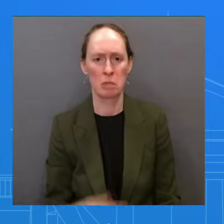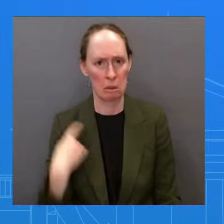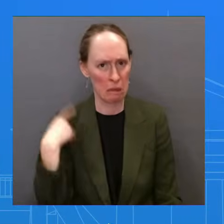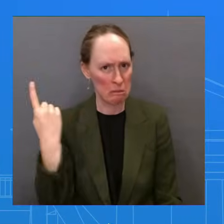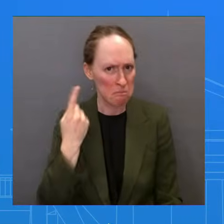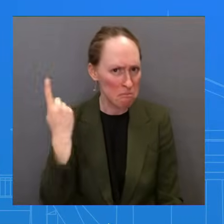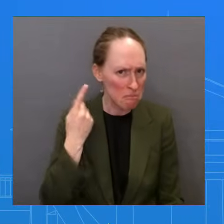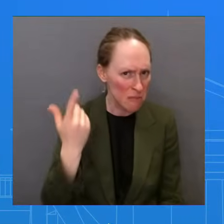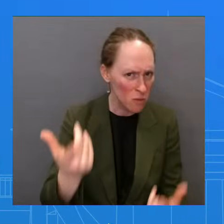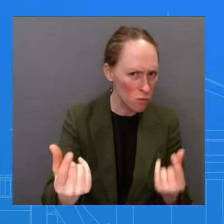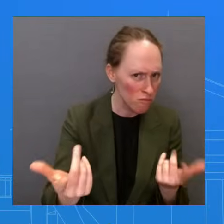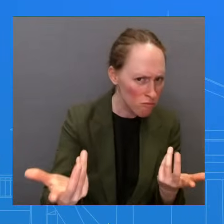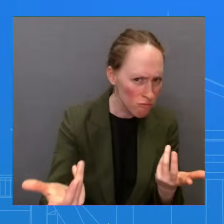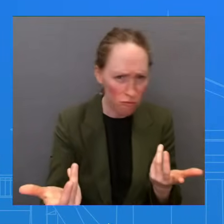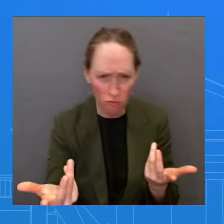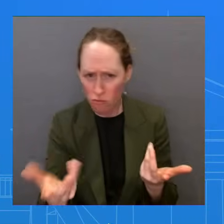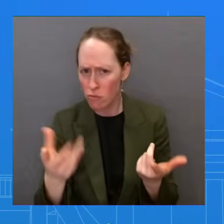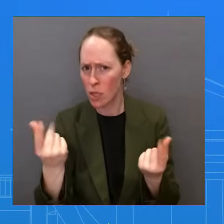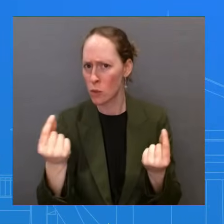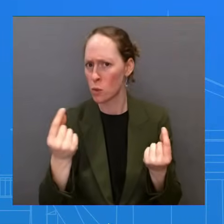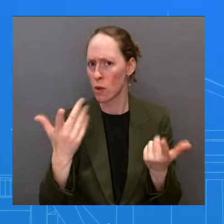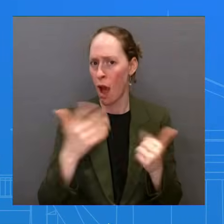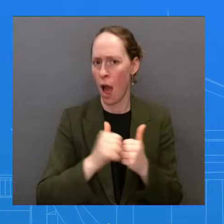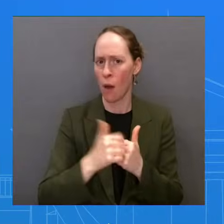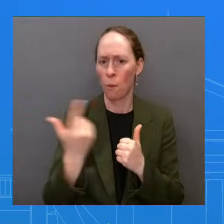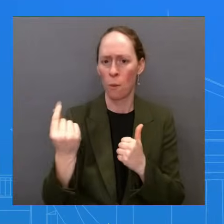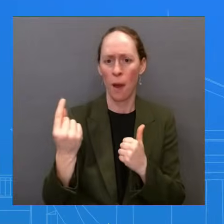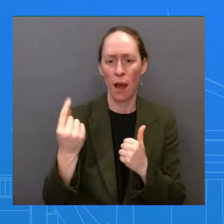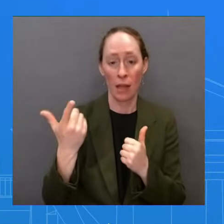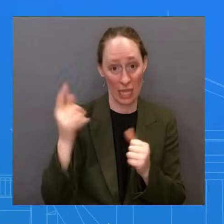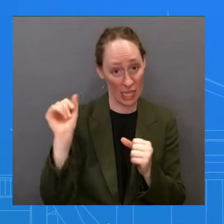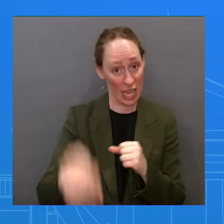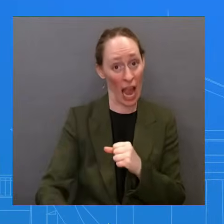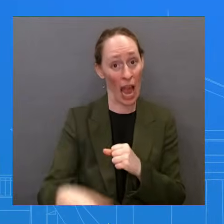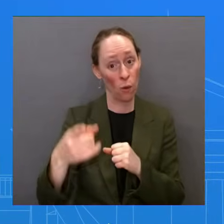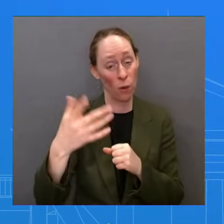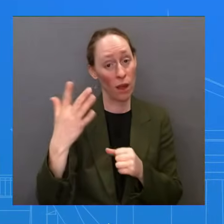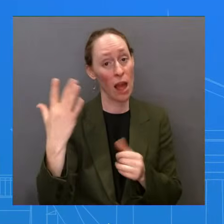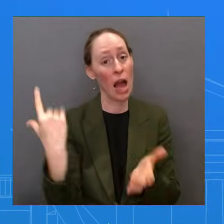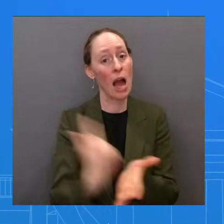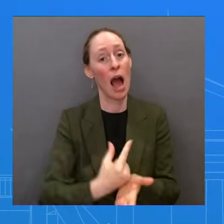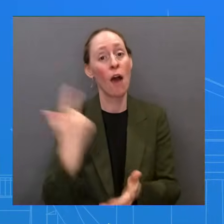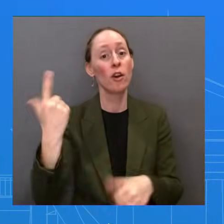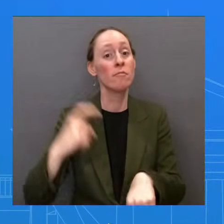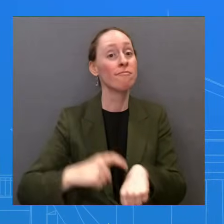The President understands that we need a system, an immigration system, that meet -- that needs to meet the moment, that's modernized.